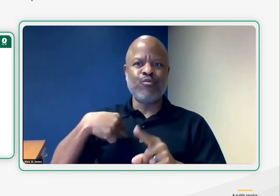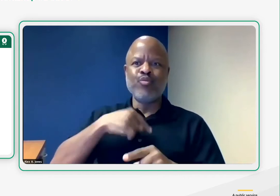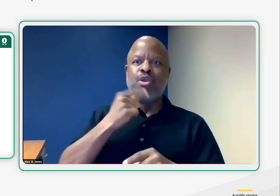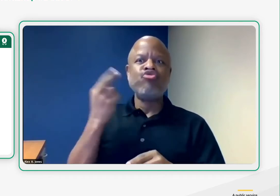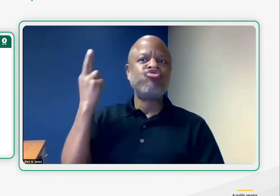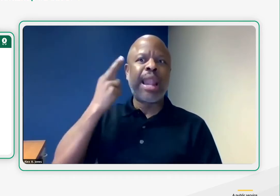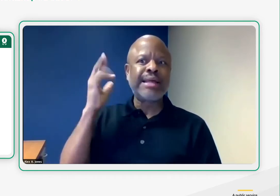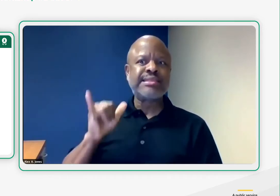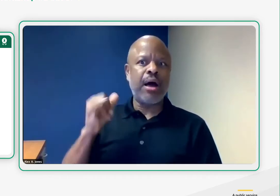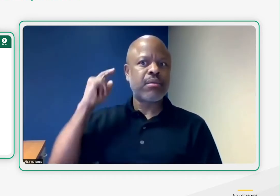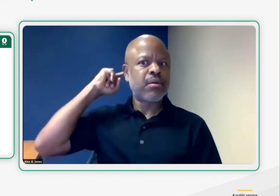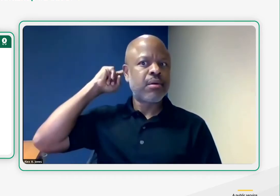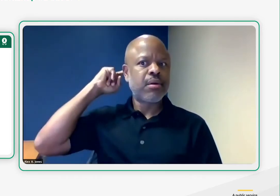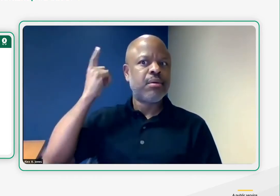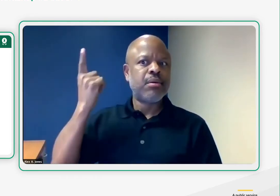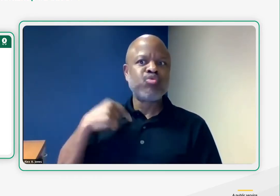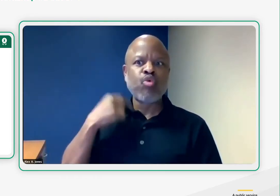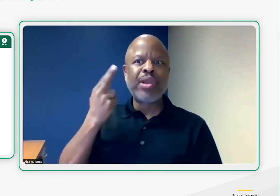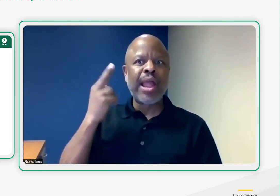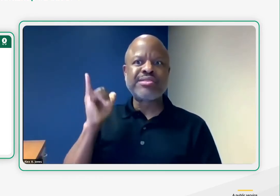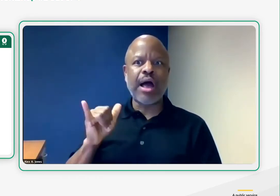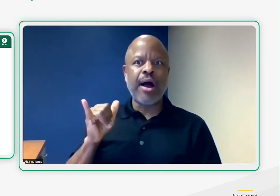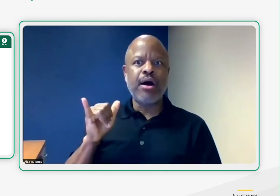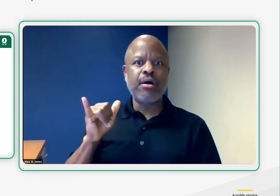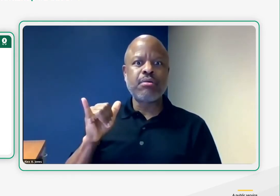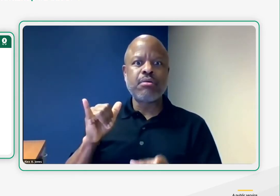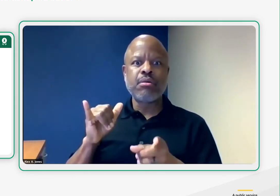But we don't realize that at the moment because our biases take over.